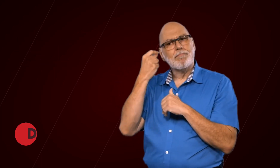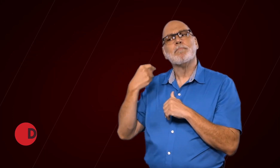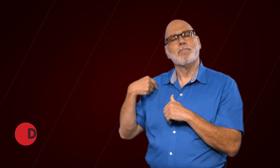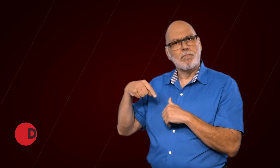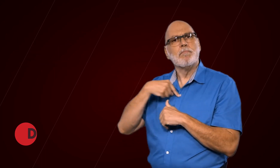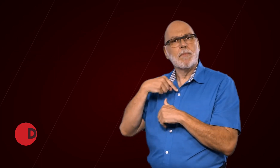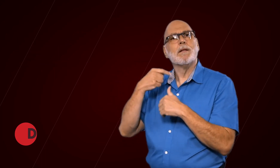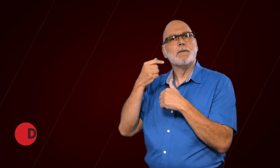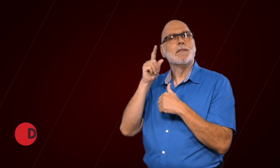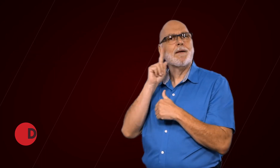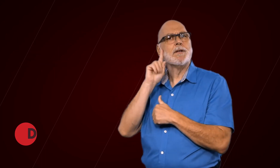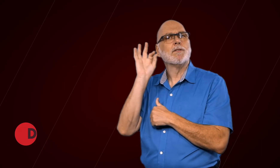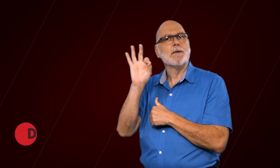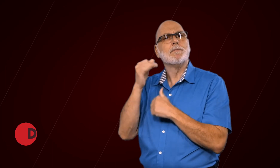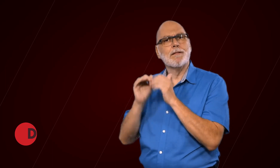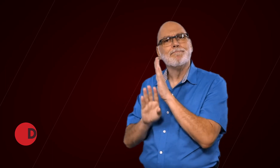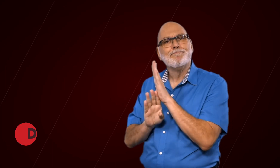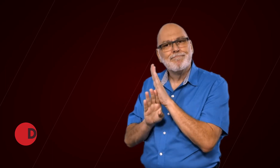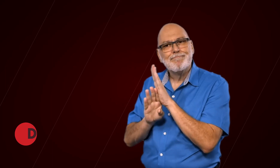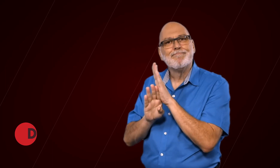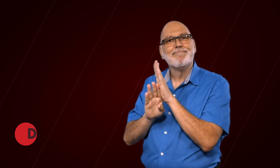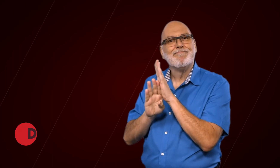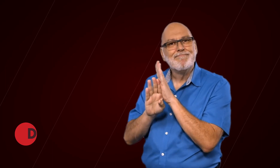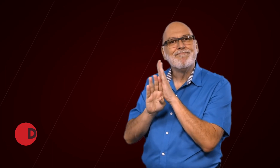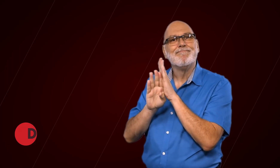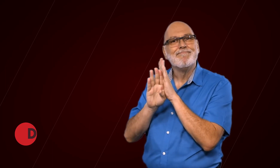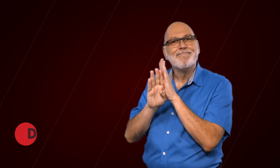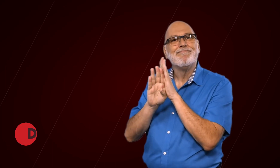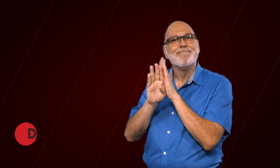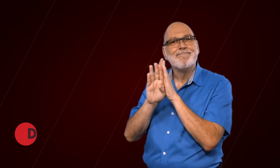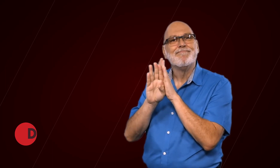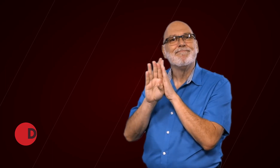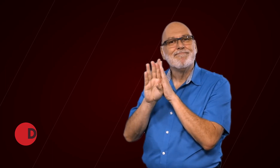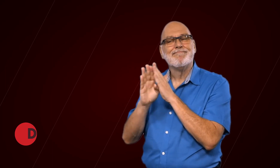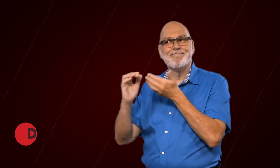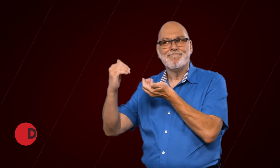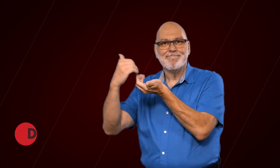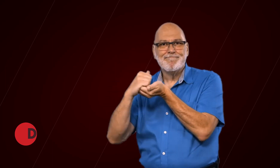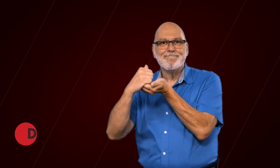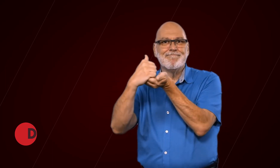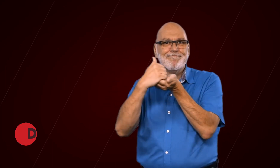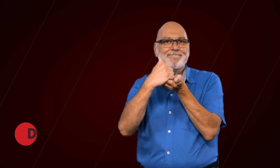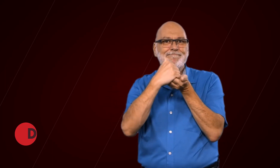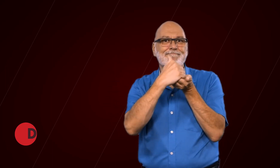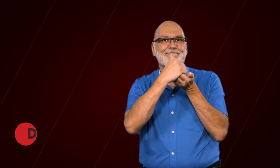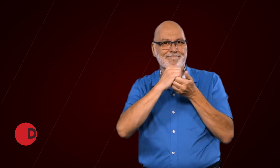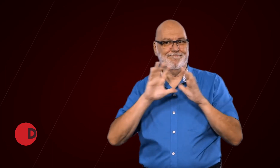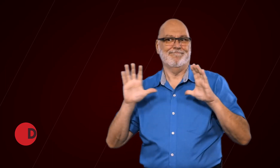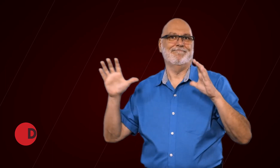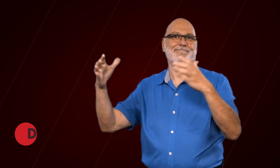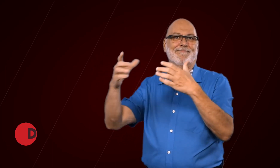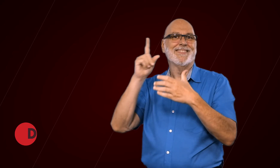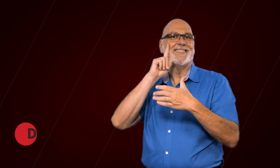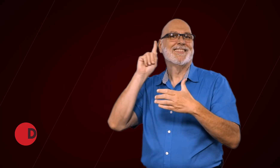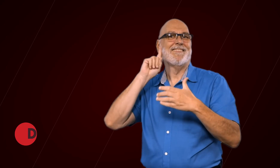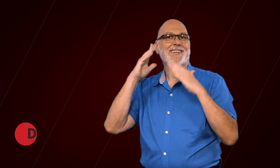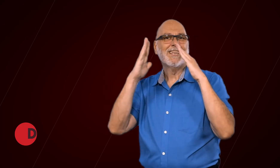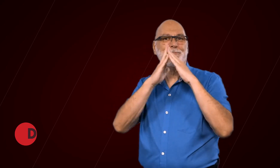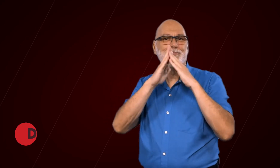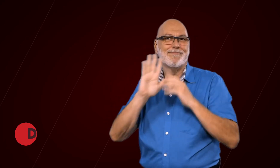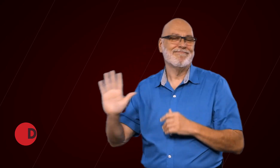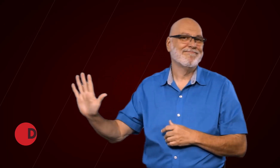DeafDots is slowly building alliances within Deaf communities